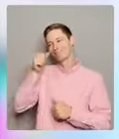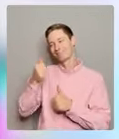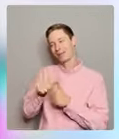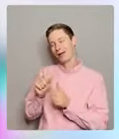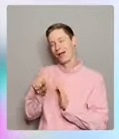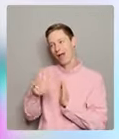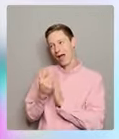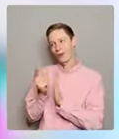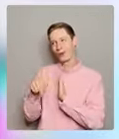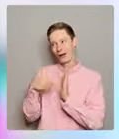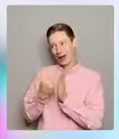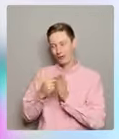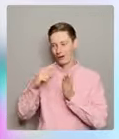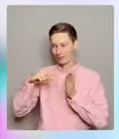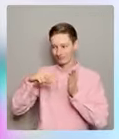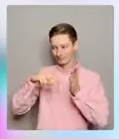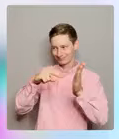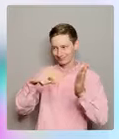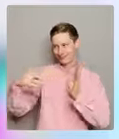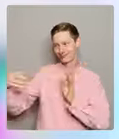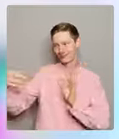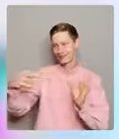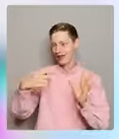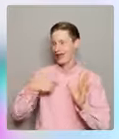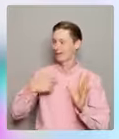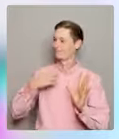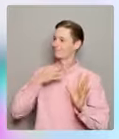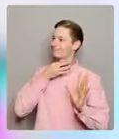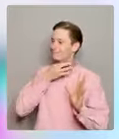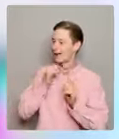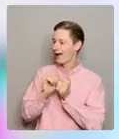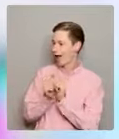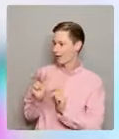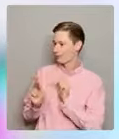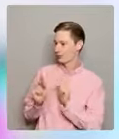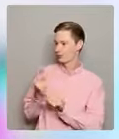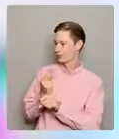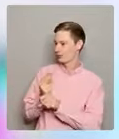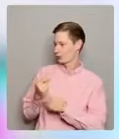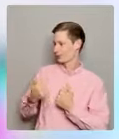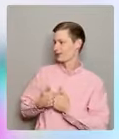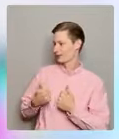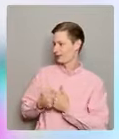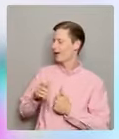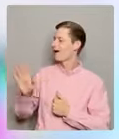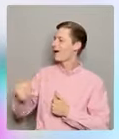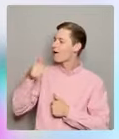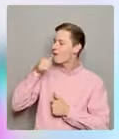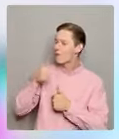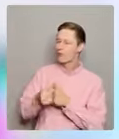looking through all those feedback forms and it was so much fun, kind of seeing how people were interacting with their games. Yeah for sure. But I actually remember the exact feature